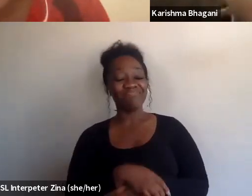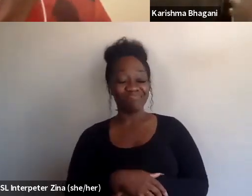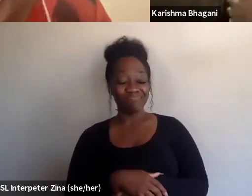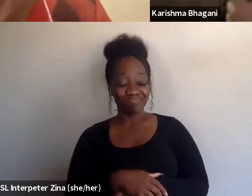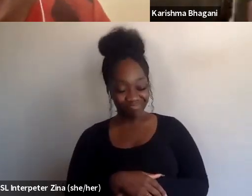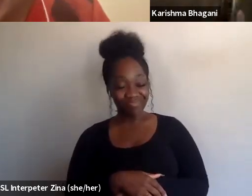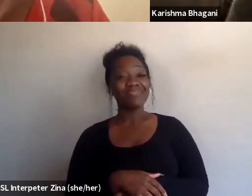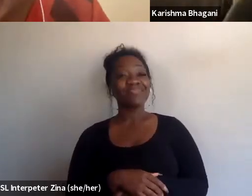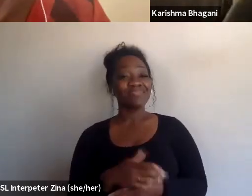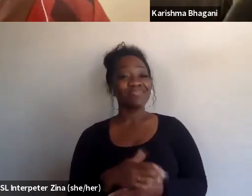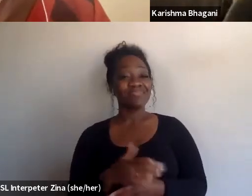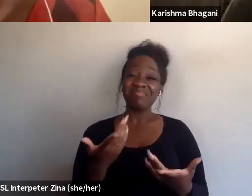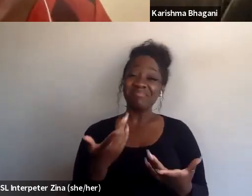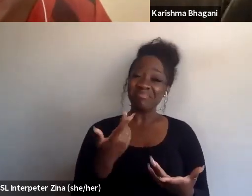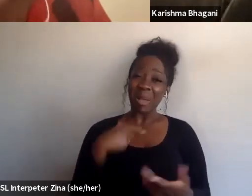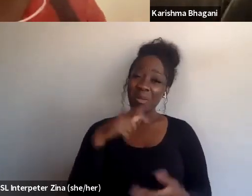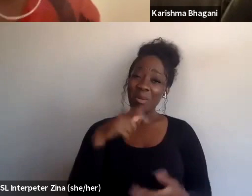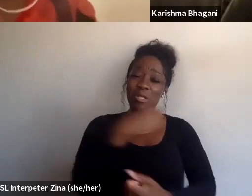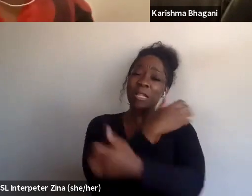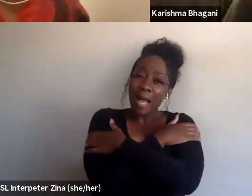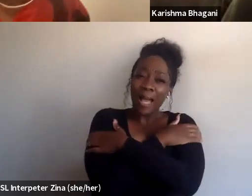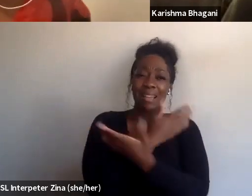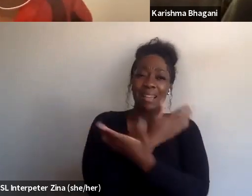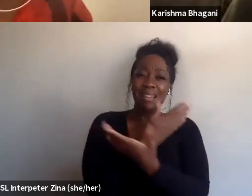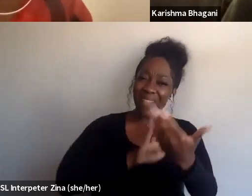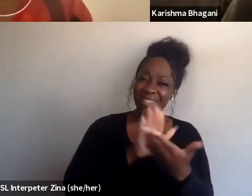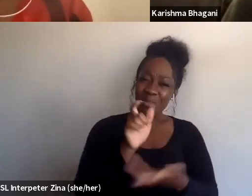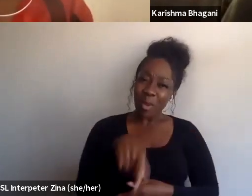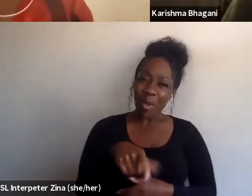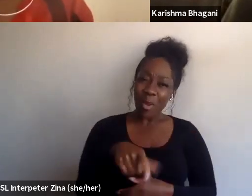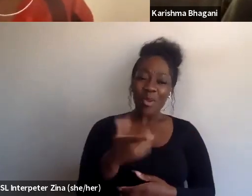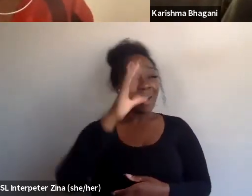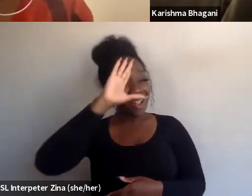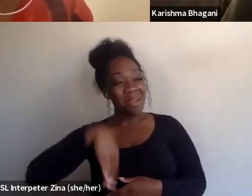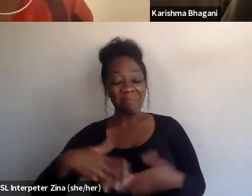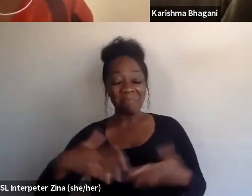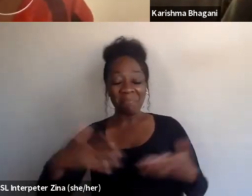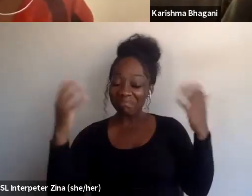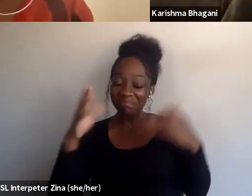I'd be giving you a hug in person. I know.